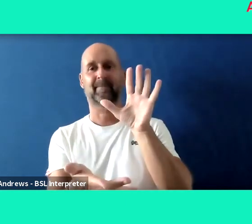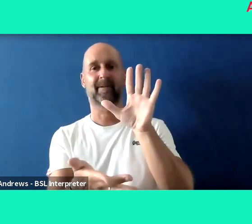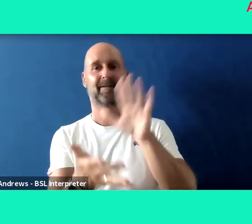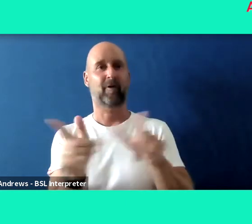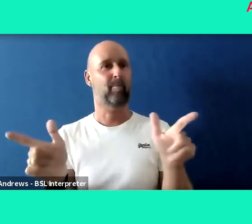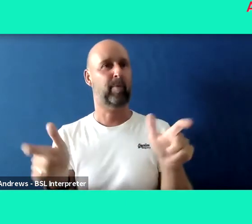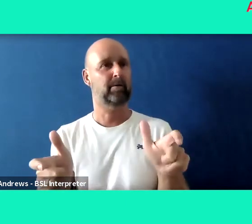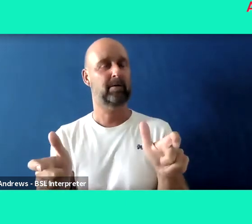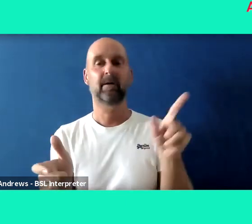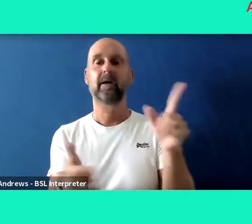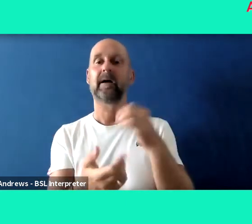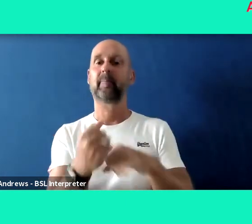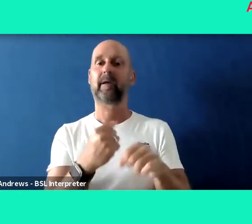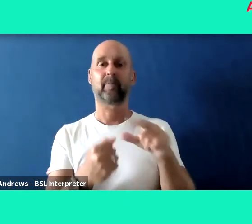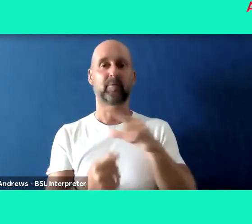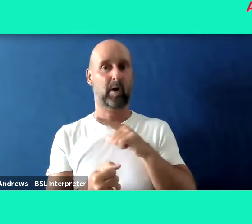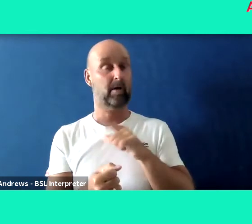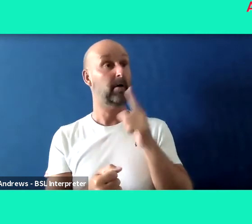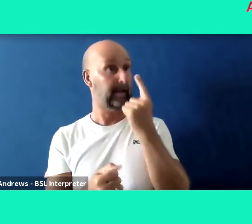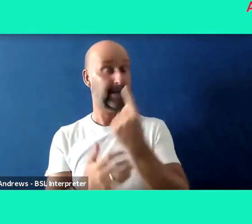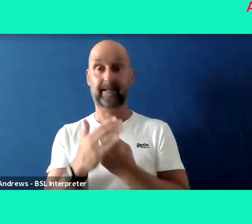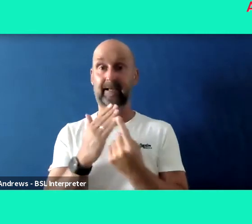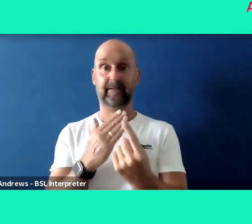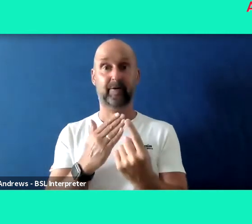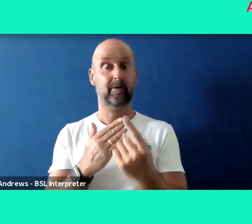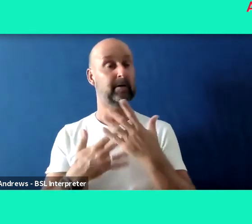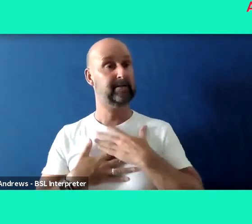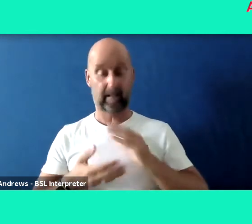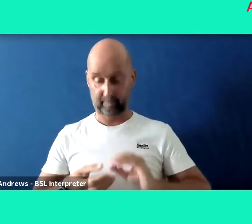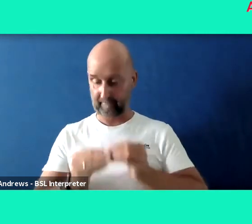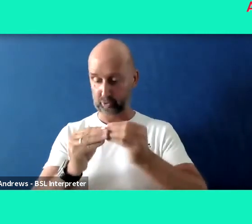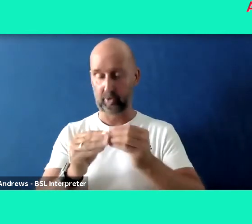becomes the means towards both individual self-fashioning and communal liberation."